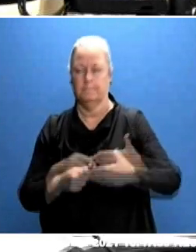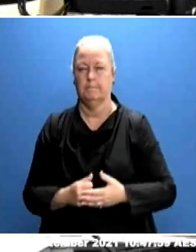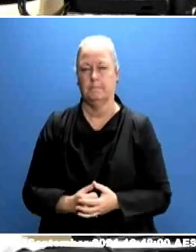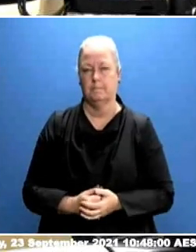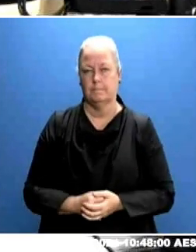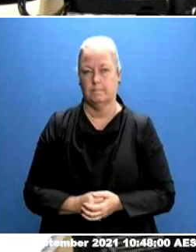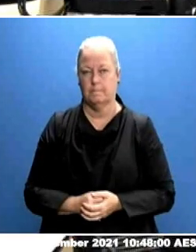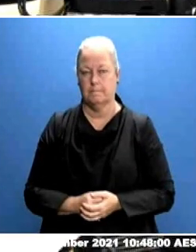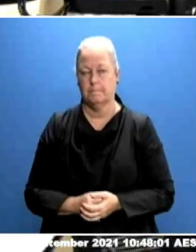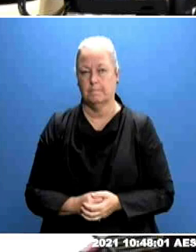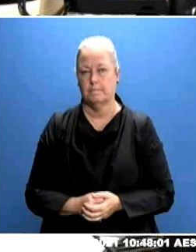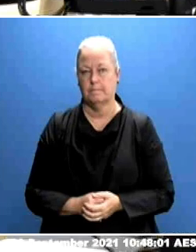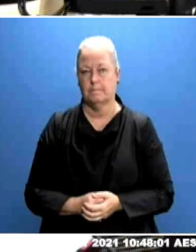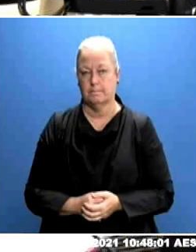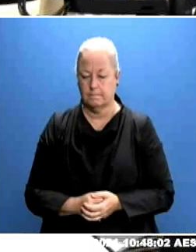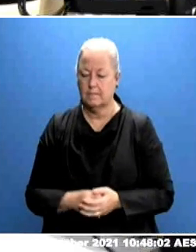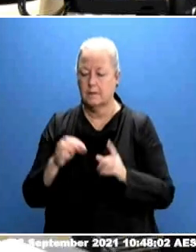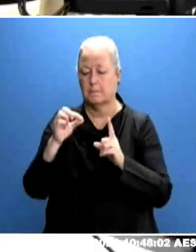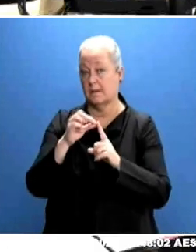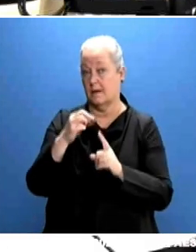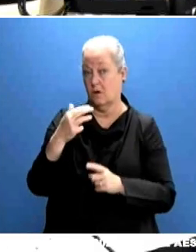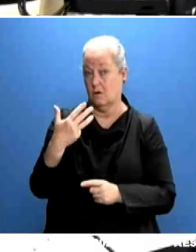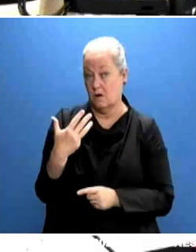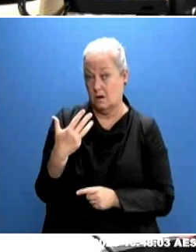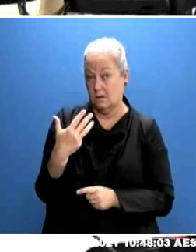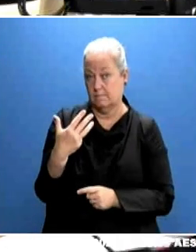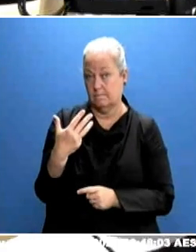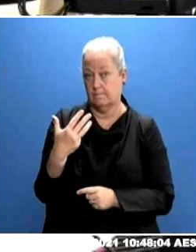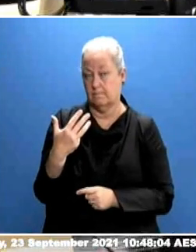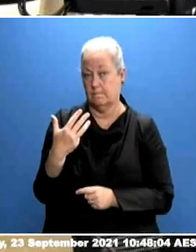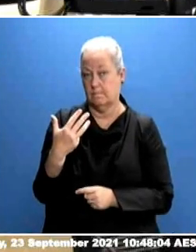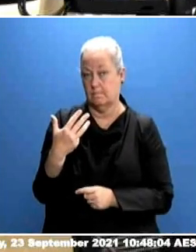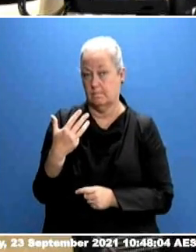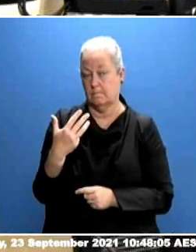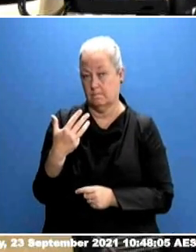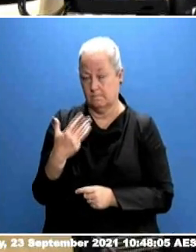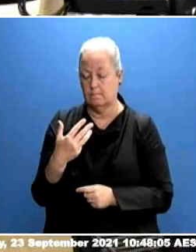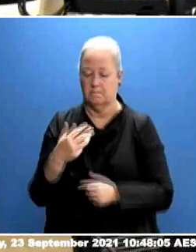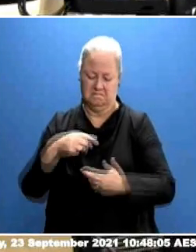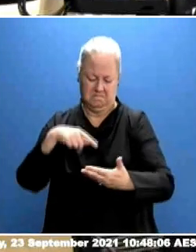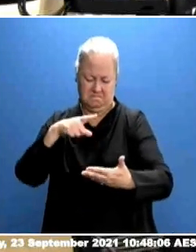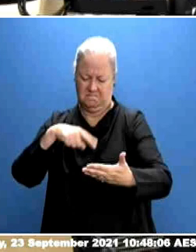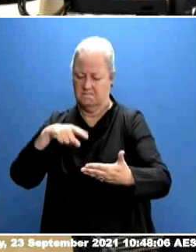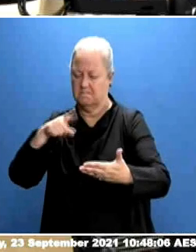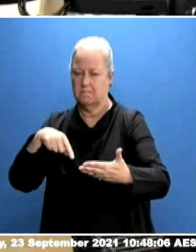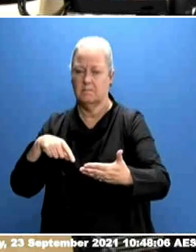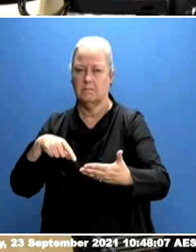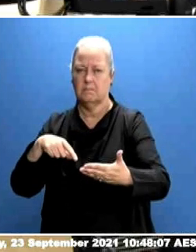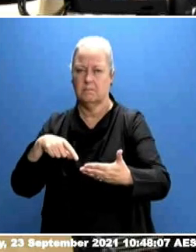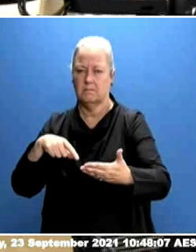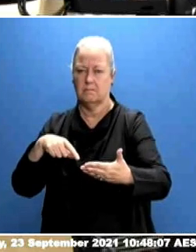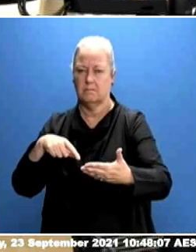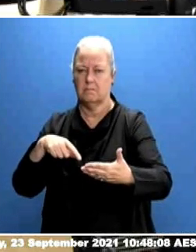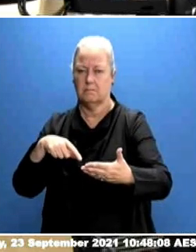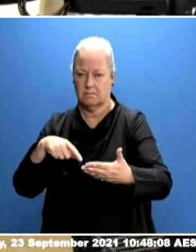You'll see on page 9 that you've set out in those little boxes